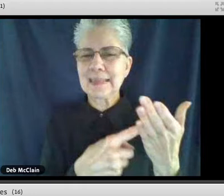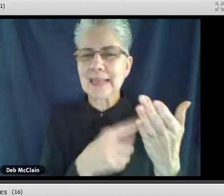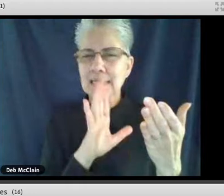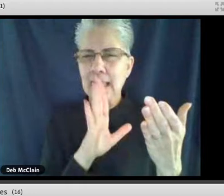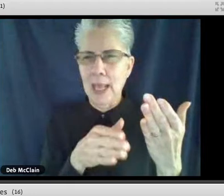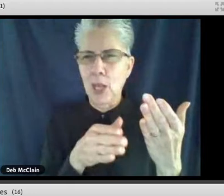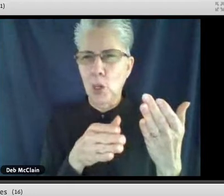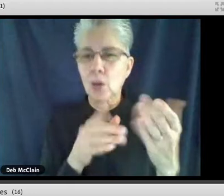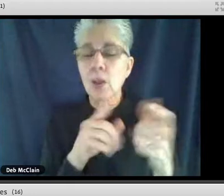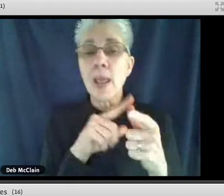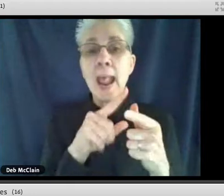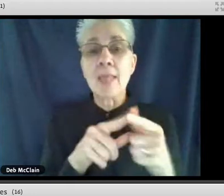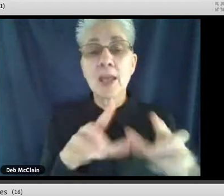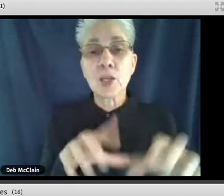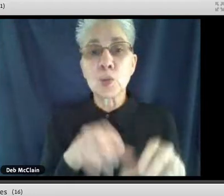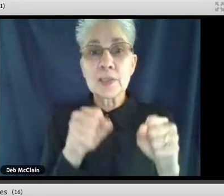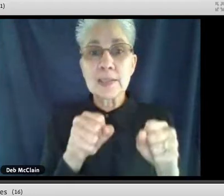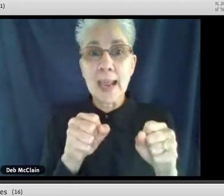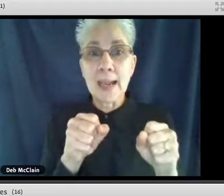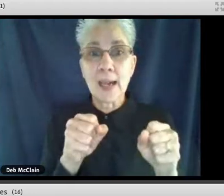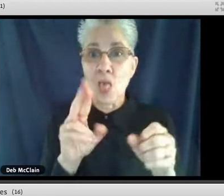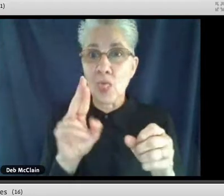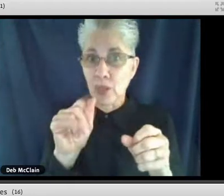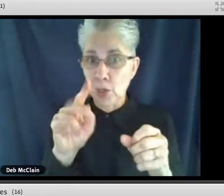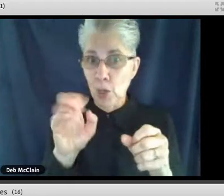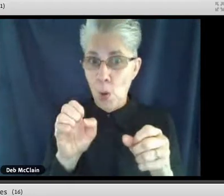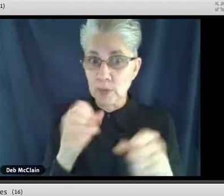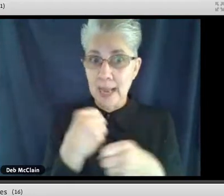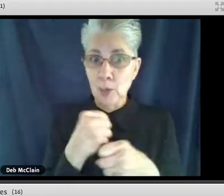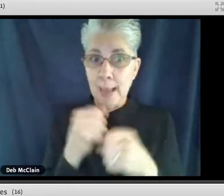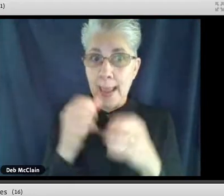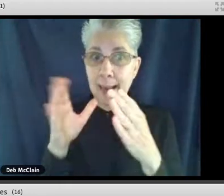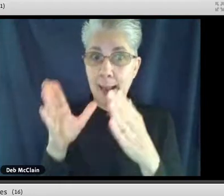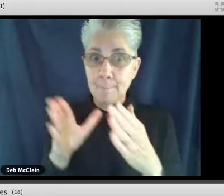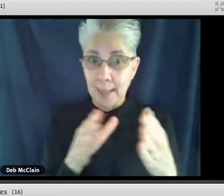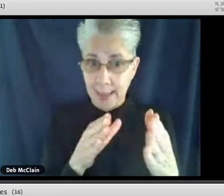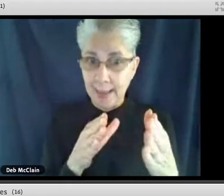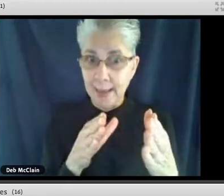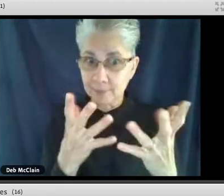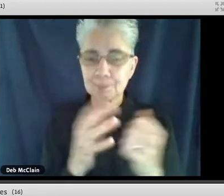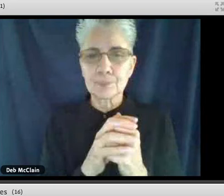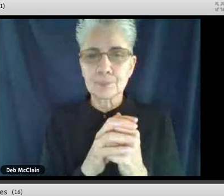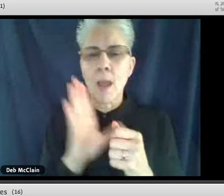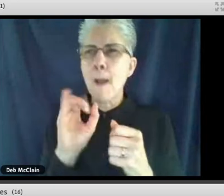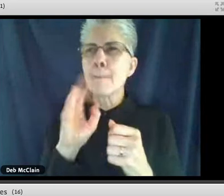and then you take those notes and you create a plan. Okay, Bob, you're going to take the first one.